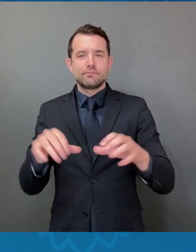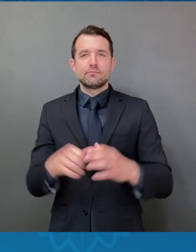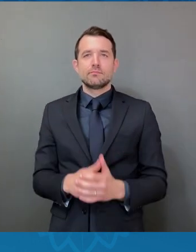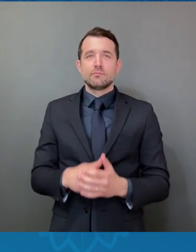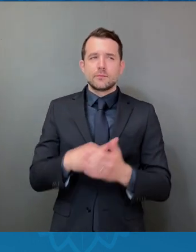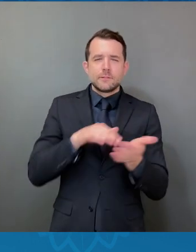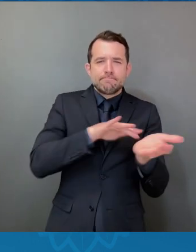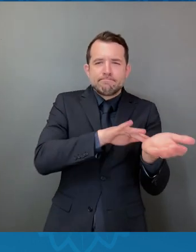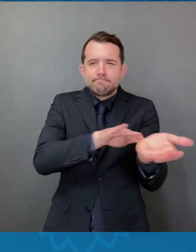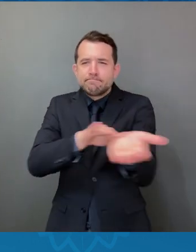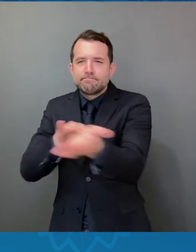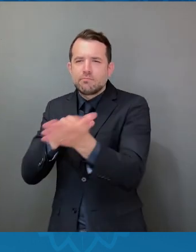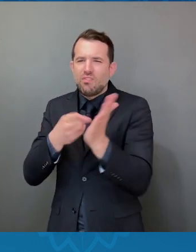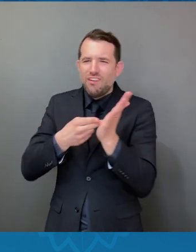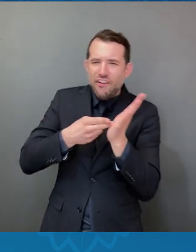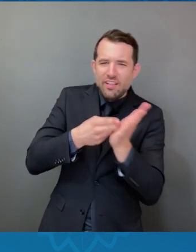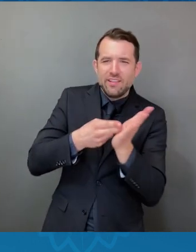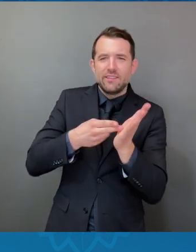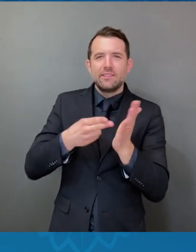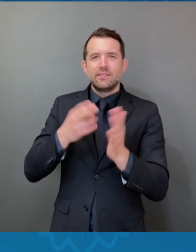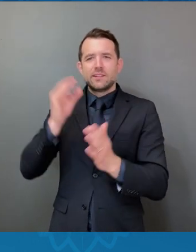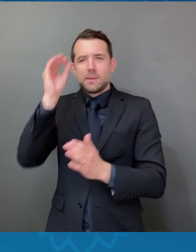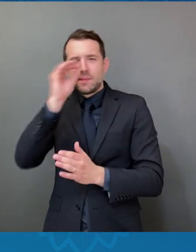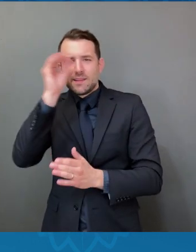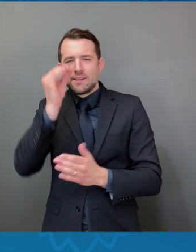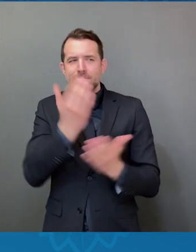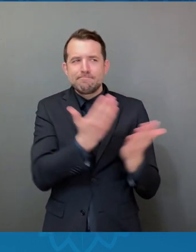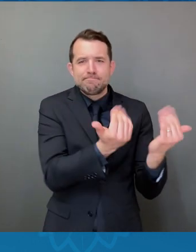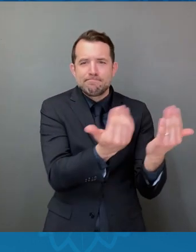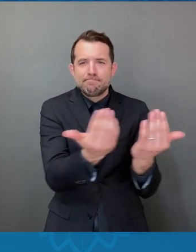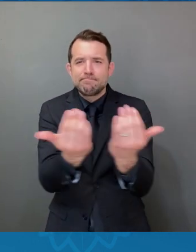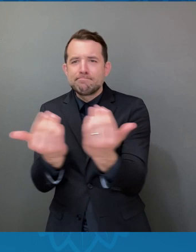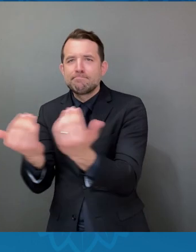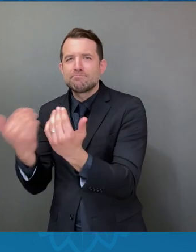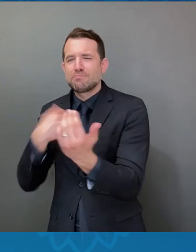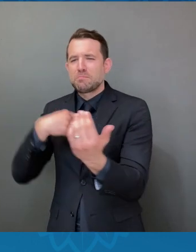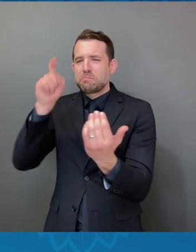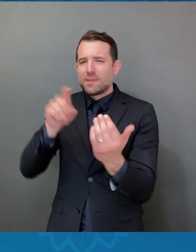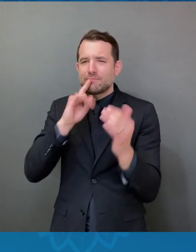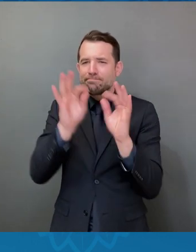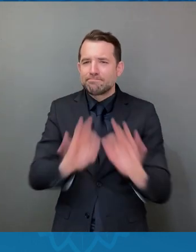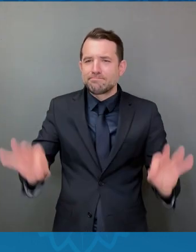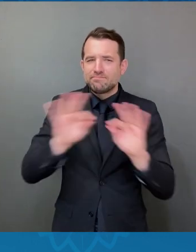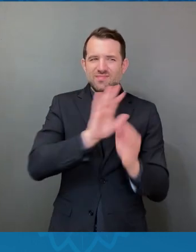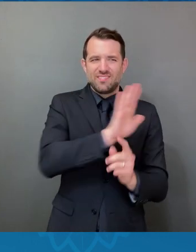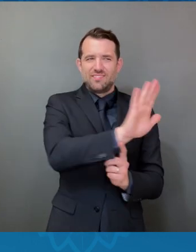and need on these important steps moving forward so that we can ensure that they are not only relevant,